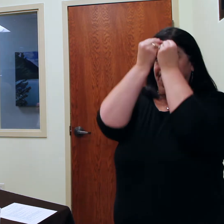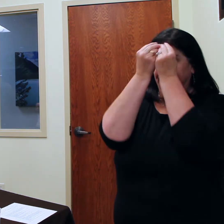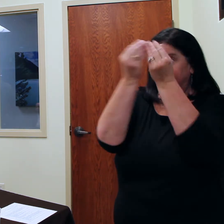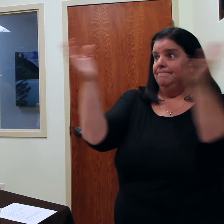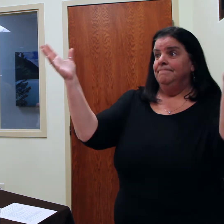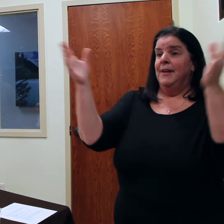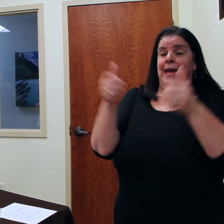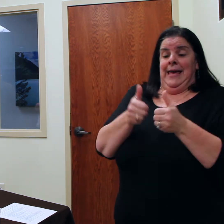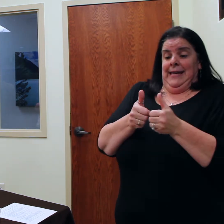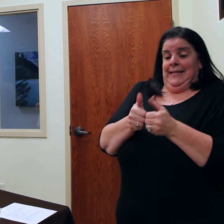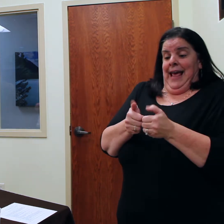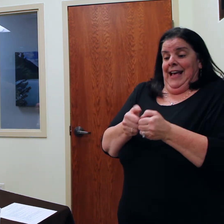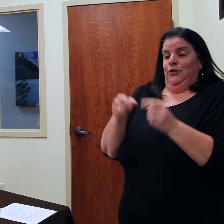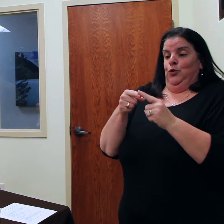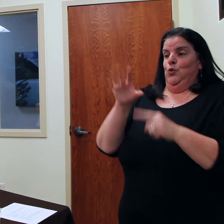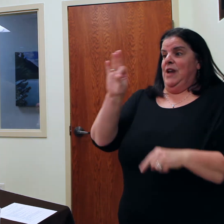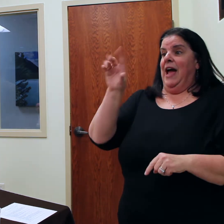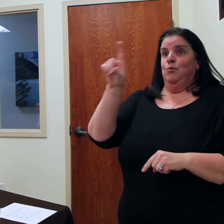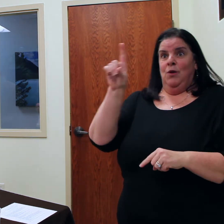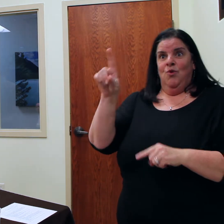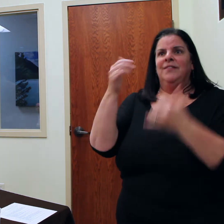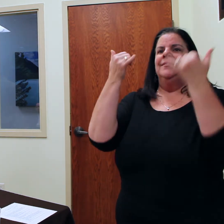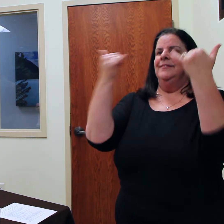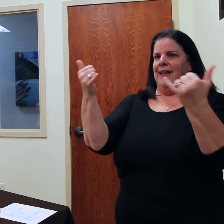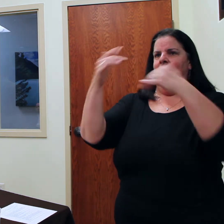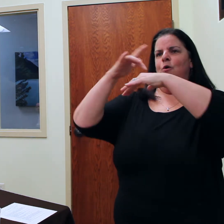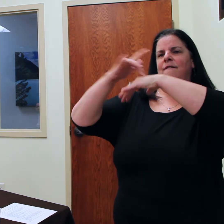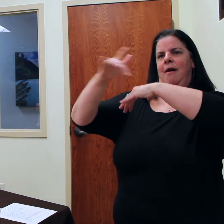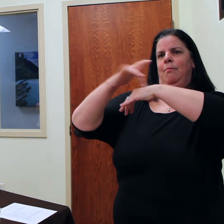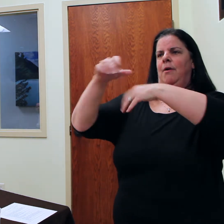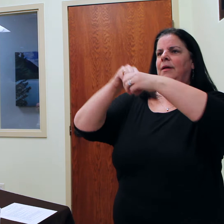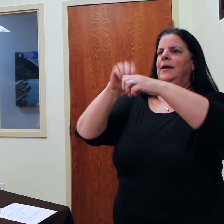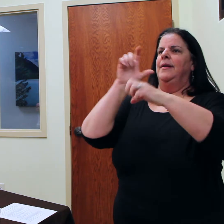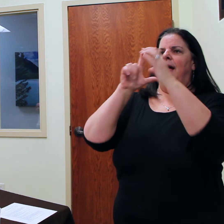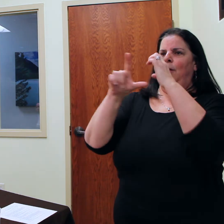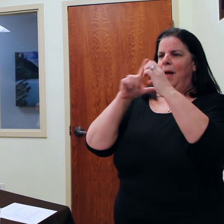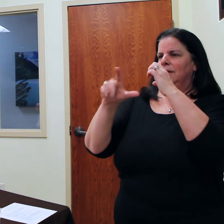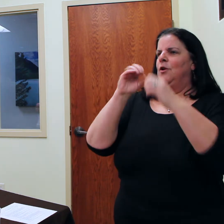text to 911 is now available in El Paso and Teller counties.